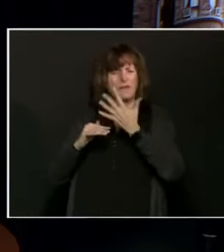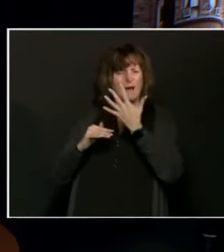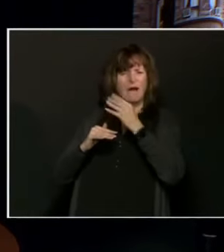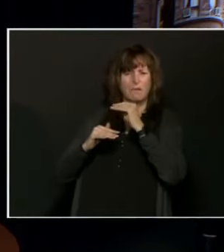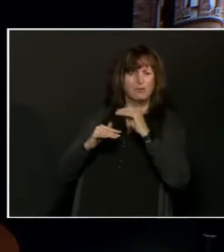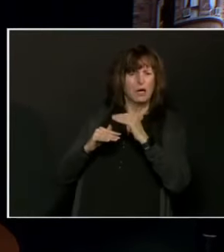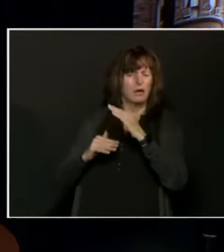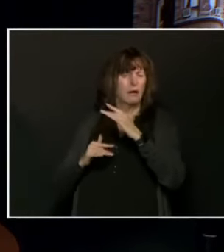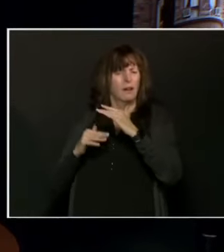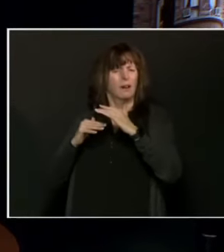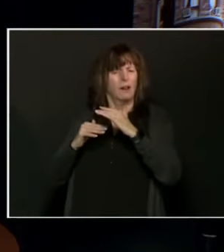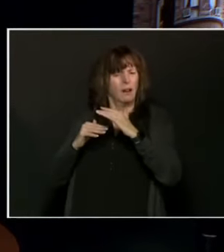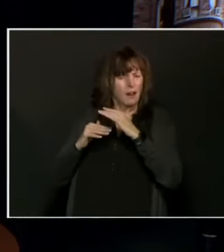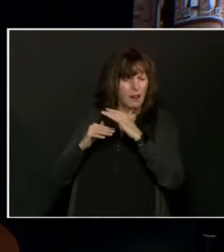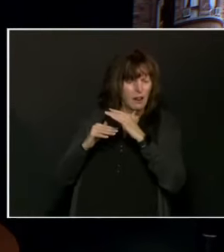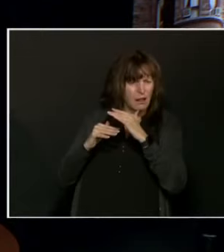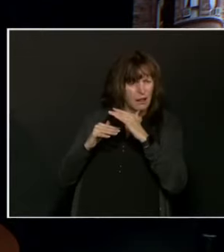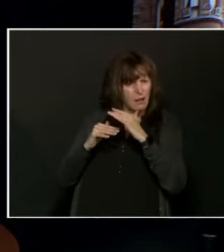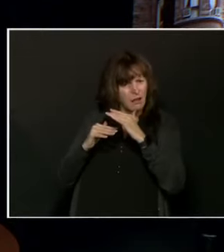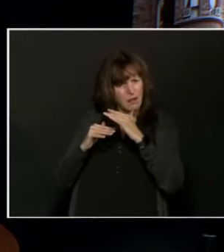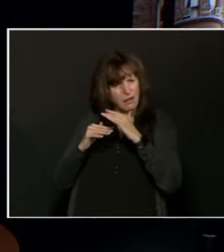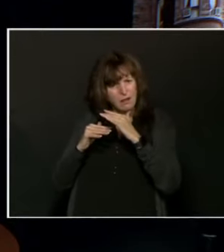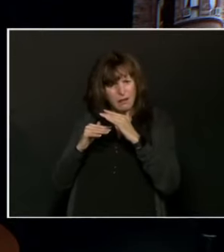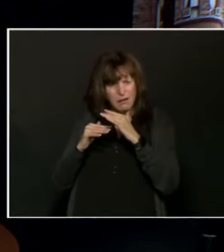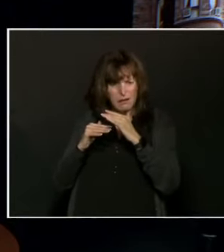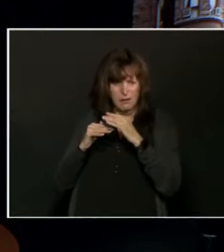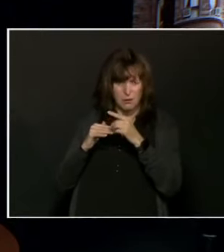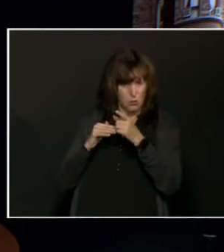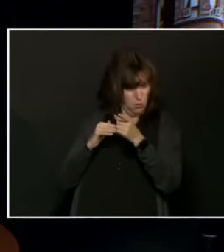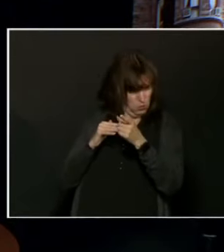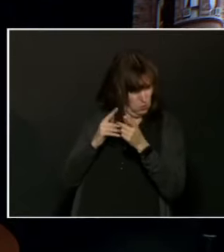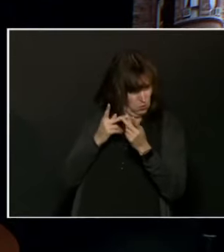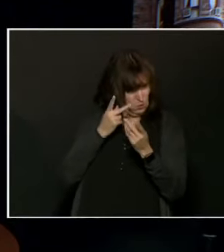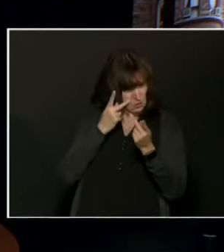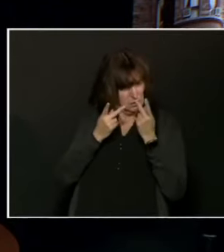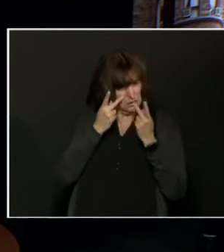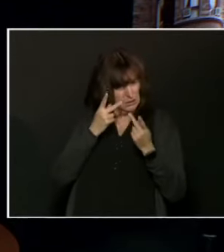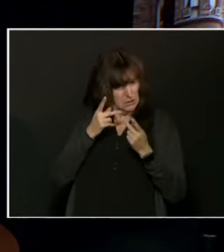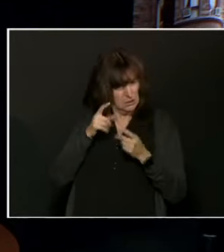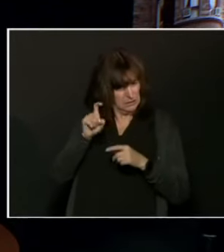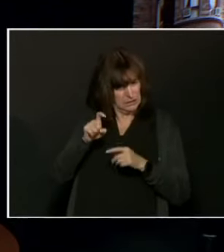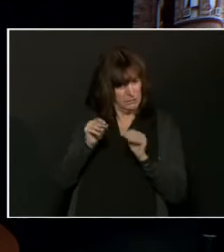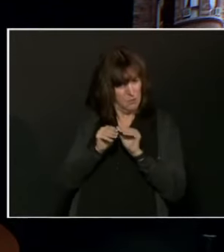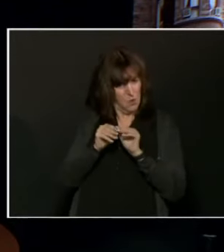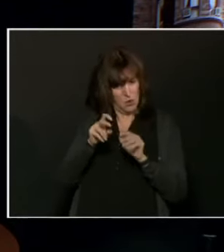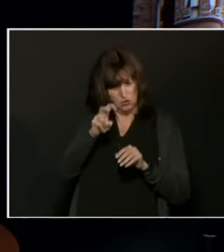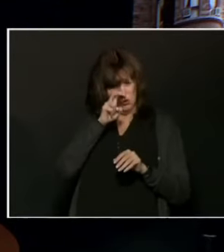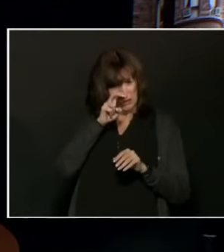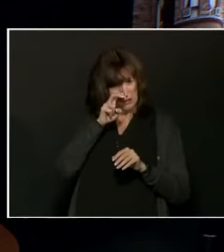RIGHT NOW KIRK FOR THOSE WHO ARE